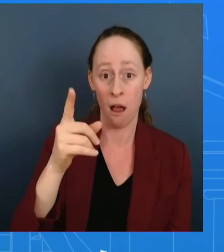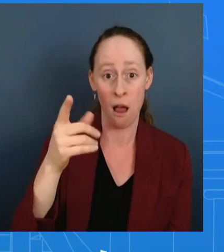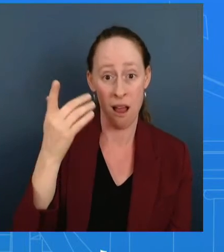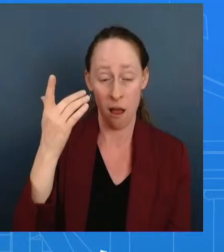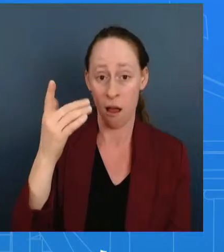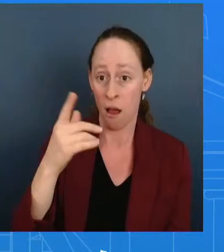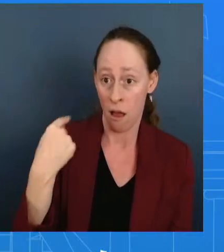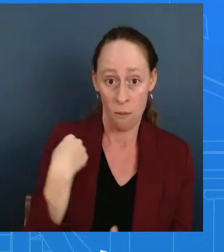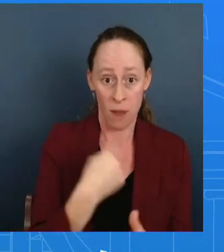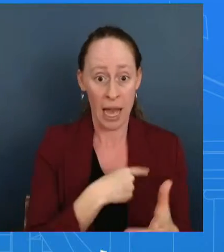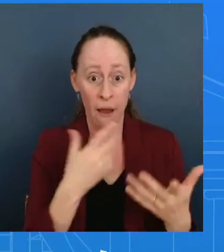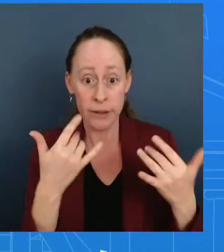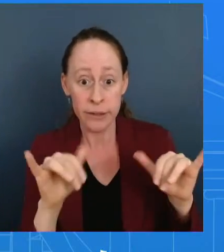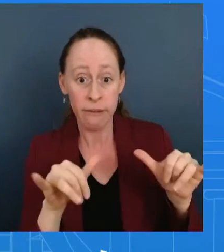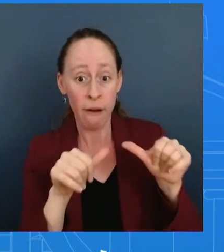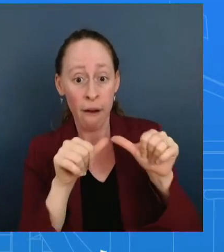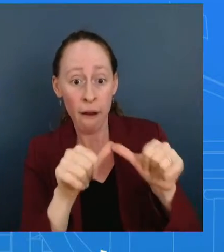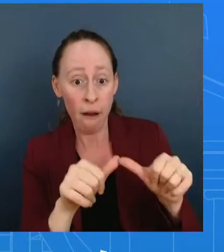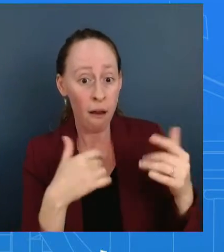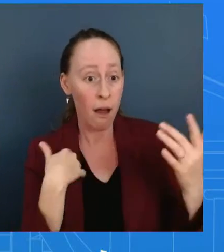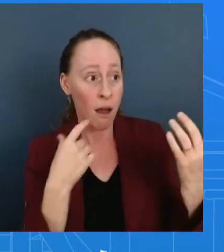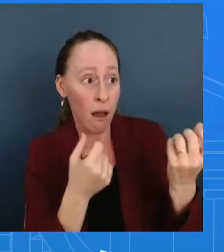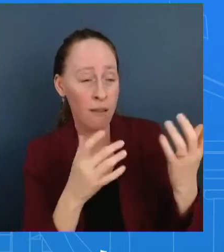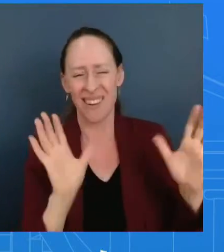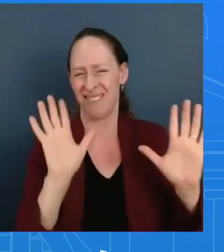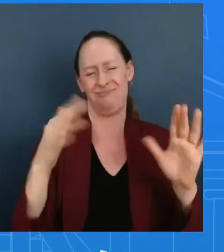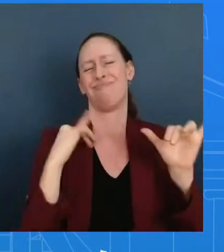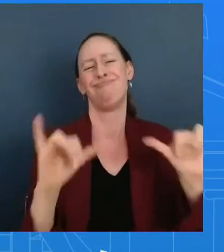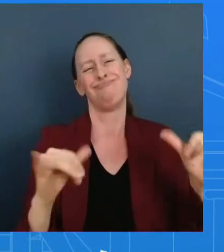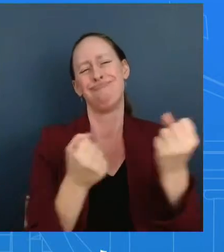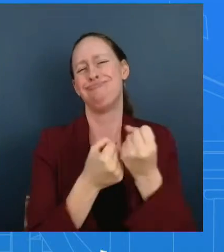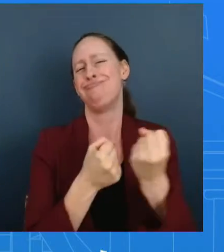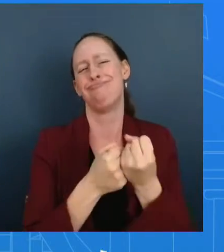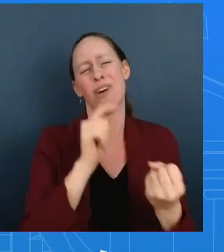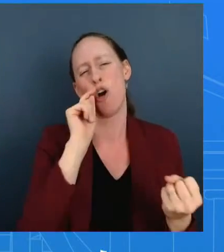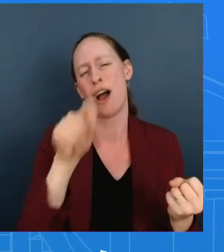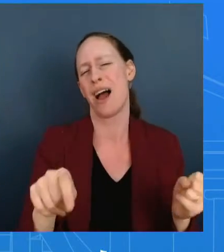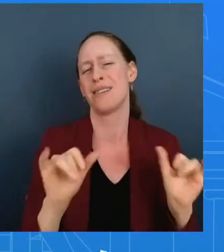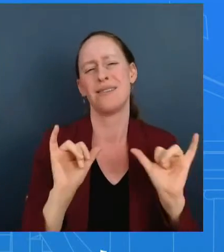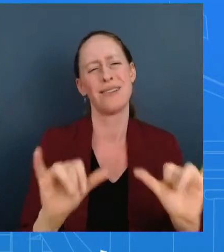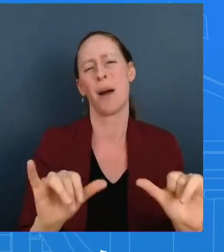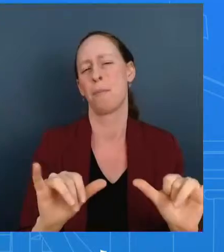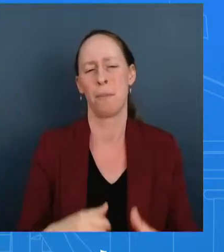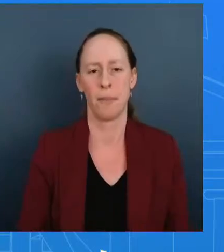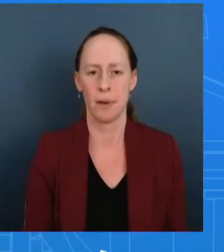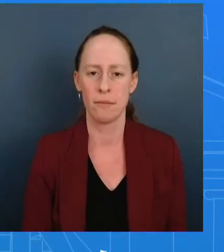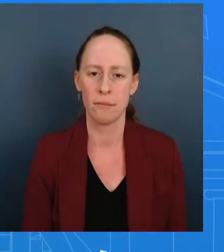The Press: I'm sorry -- Ms. Jean-Pierre: Andrea. The Press: Oh, okay. I just wanted to ask about the air defenses and some of the sort of deliverables